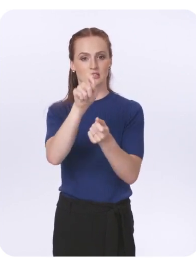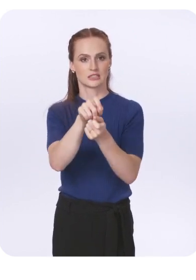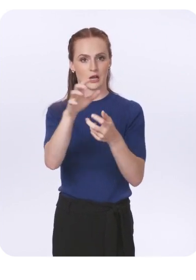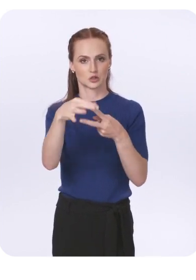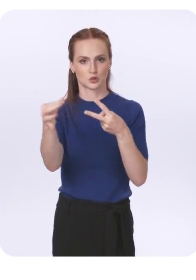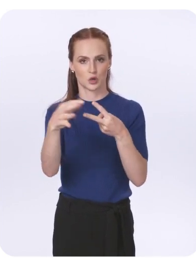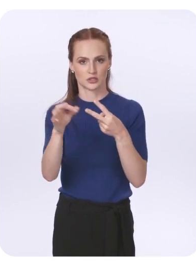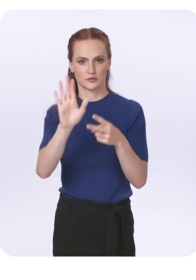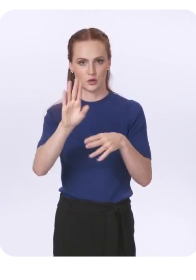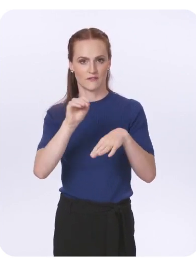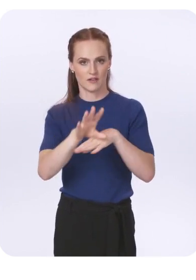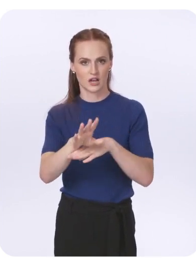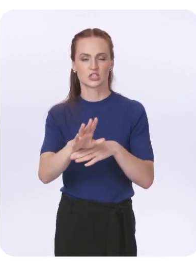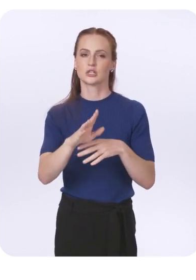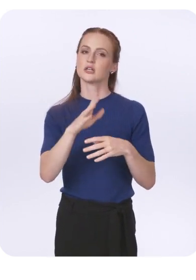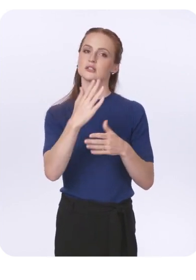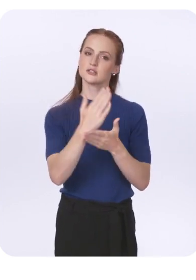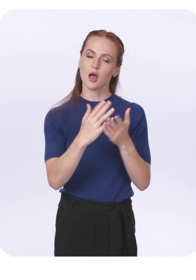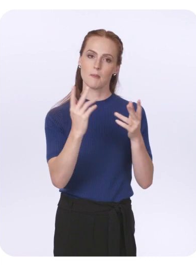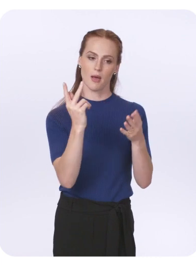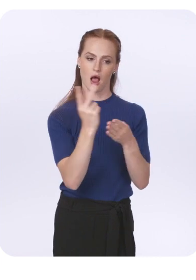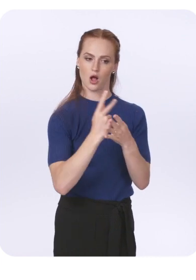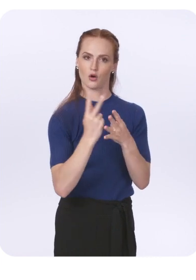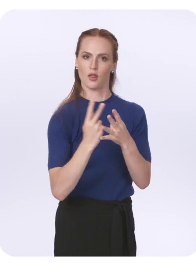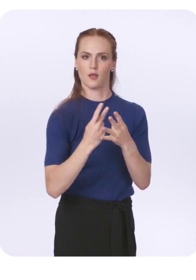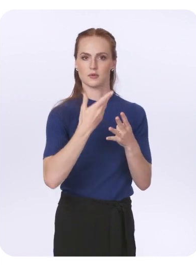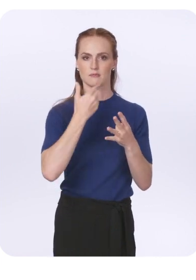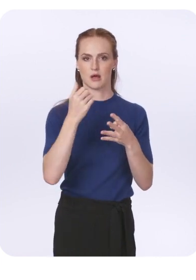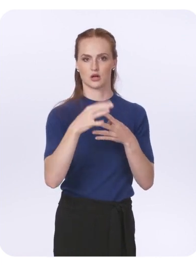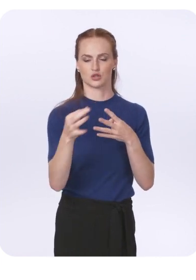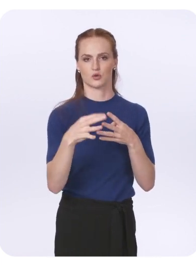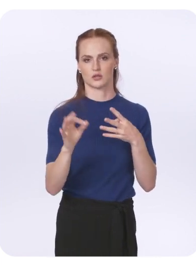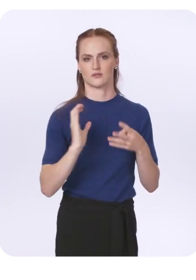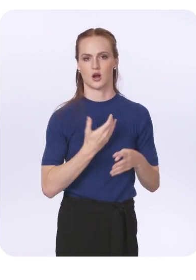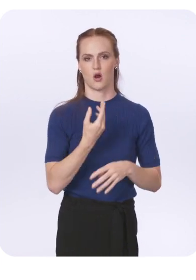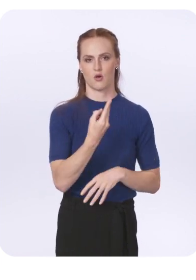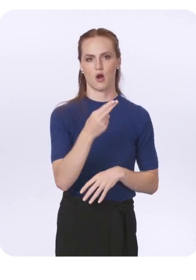and certain algorithms will be a far better choice for our hardware than others.